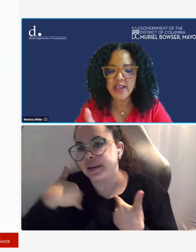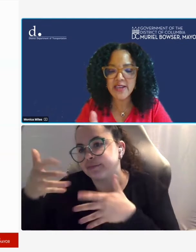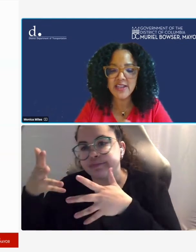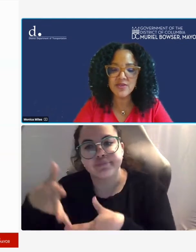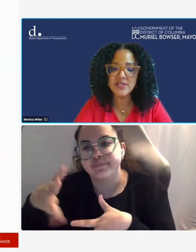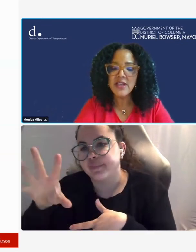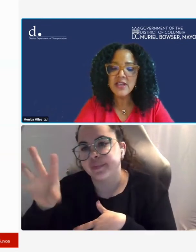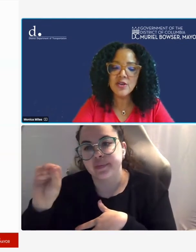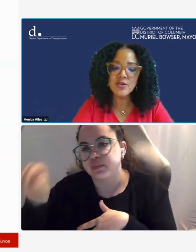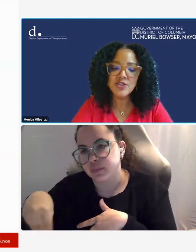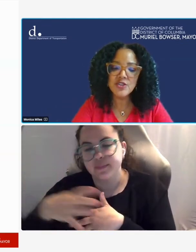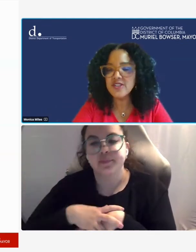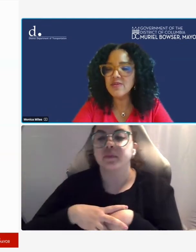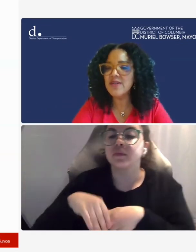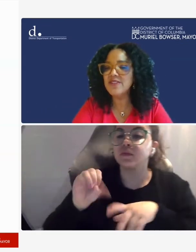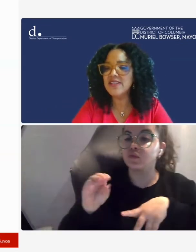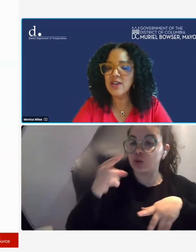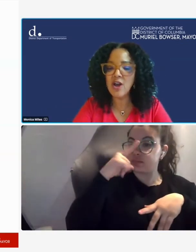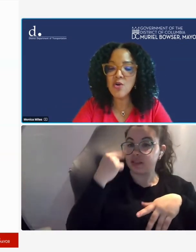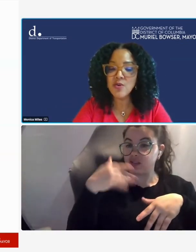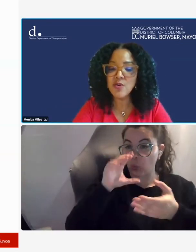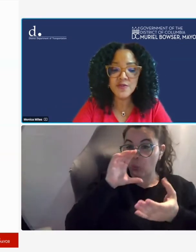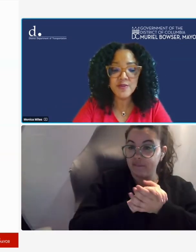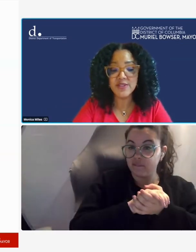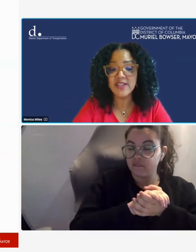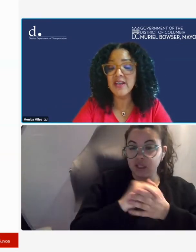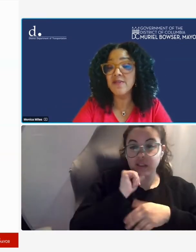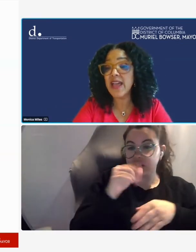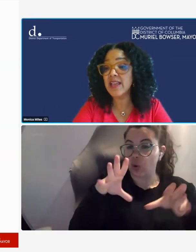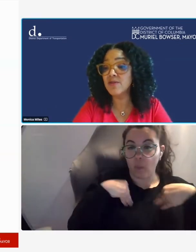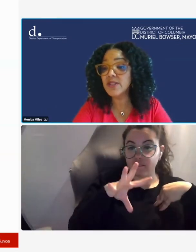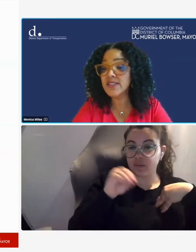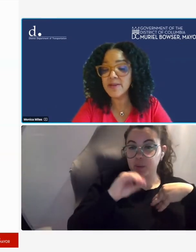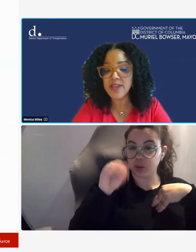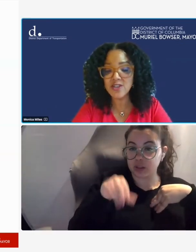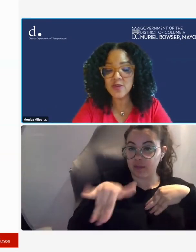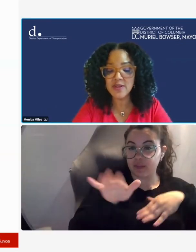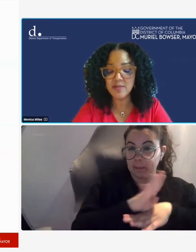interest so just because the wife doesn't own 50 of that real estate management company